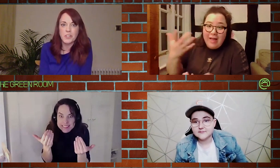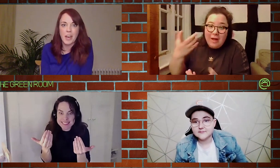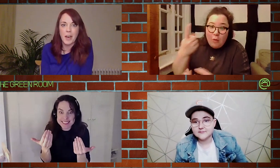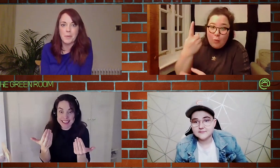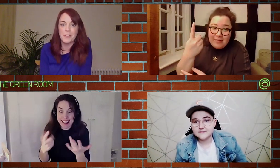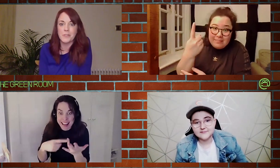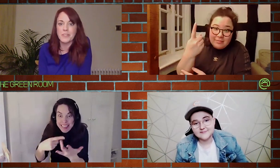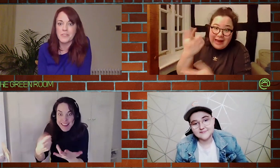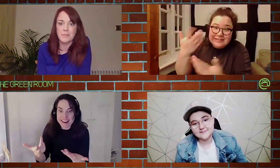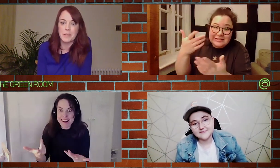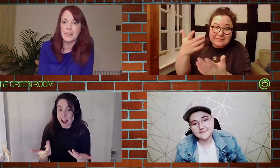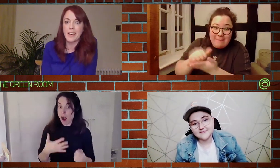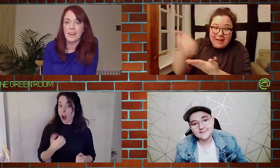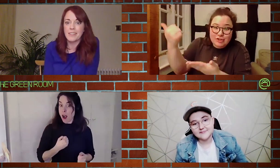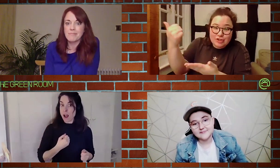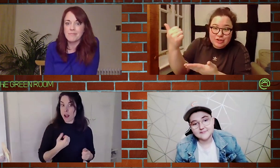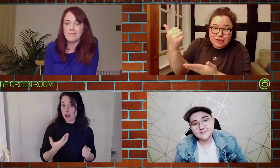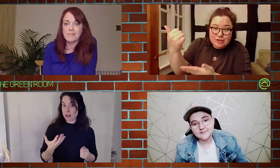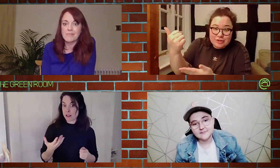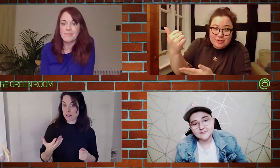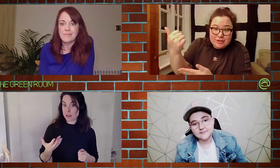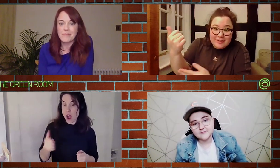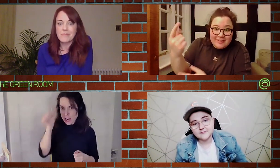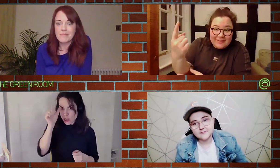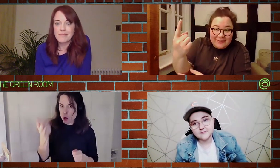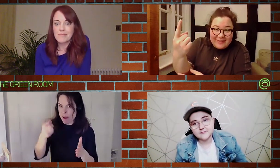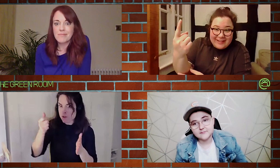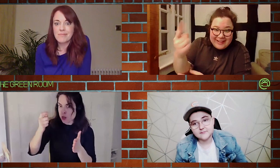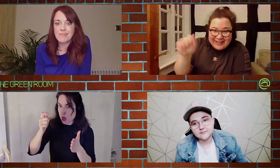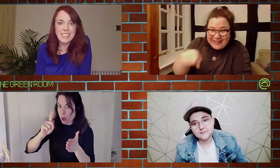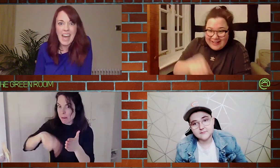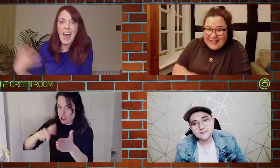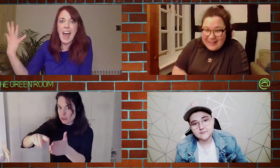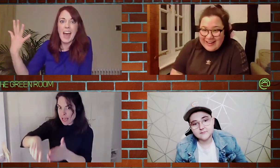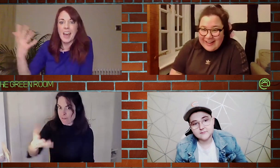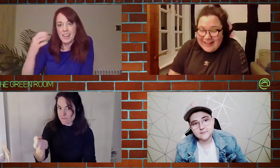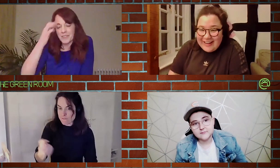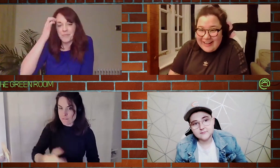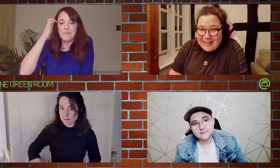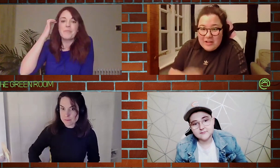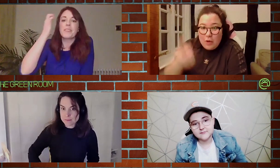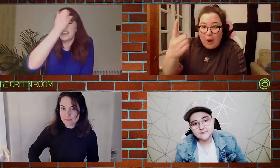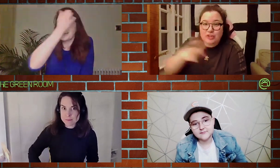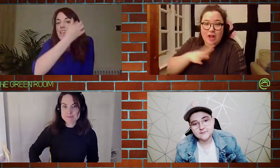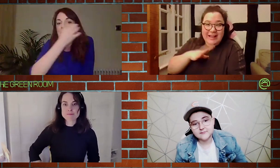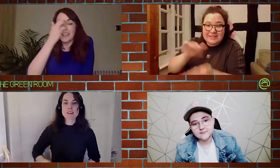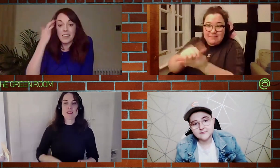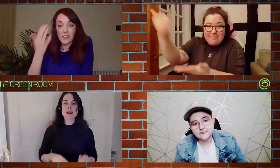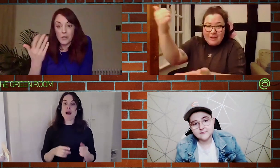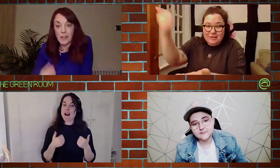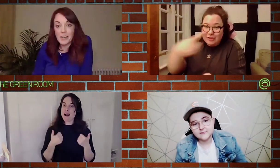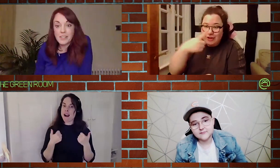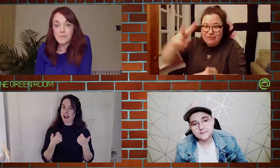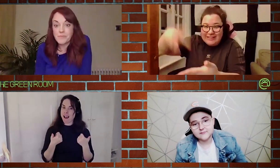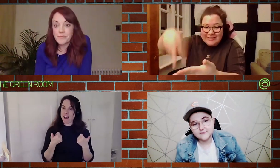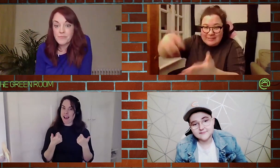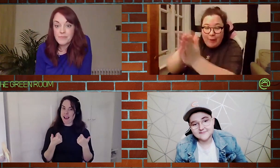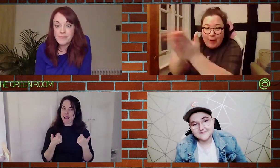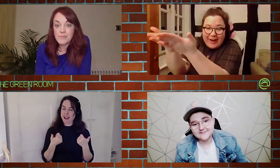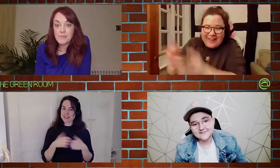chat about those for a bit? Well one's published. JB: Yeah! Ones been published. Go ahead. BW: One's already published. You